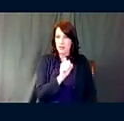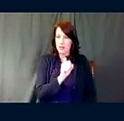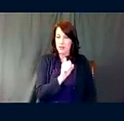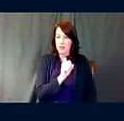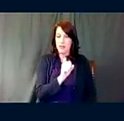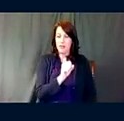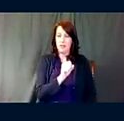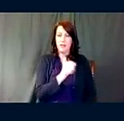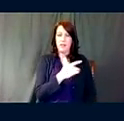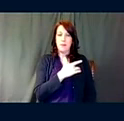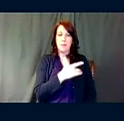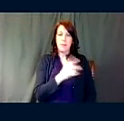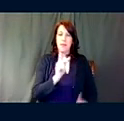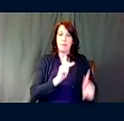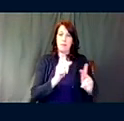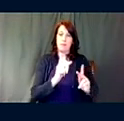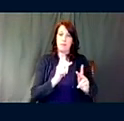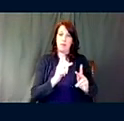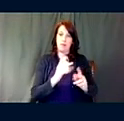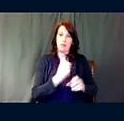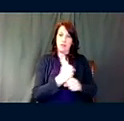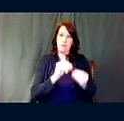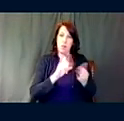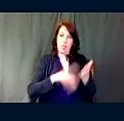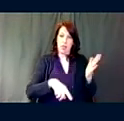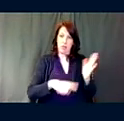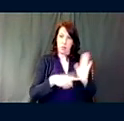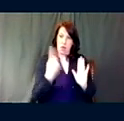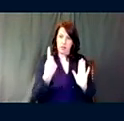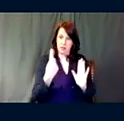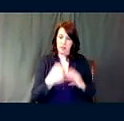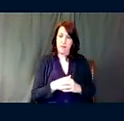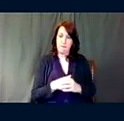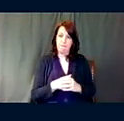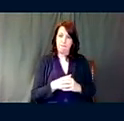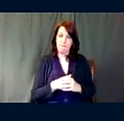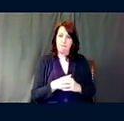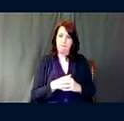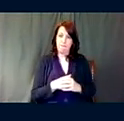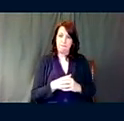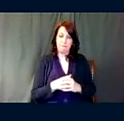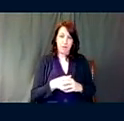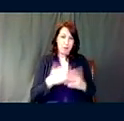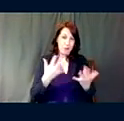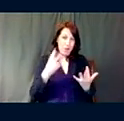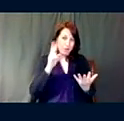TOTAL IN THE U.S., USUALLY PEOPLE WHO RECEIVED IT MORE THAN